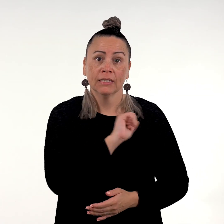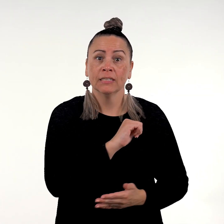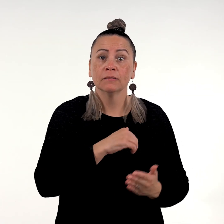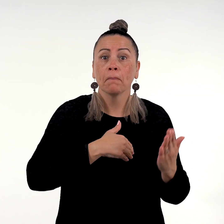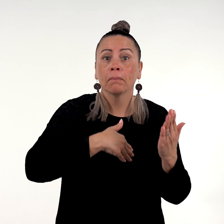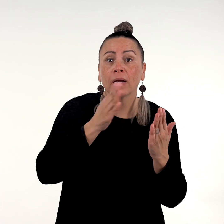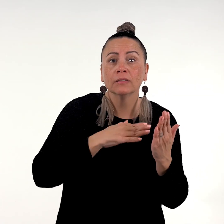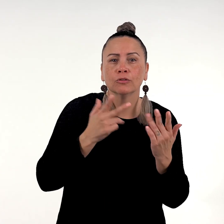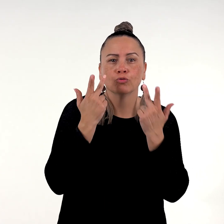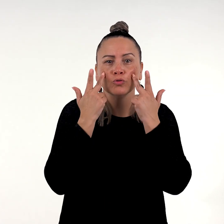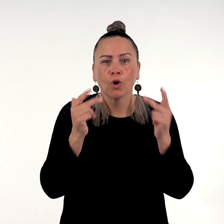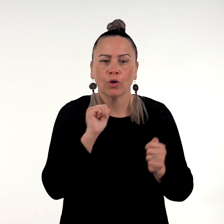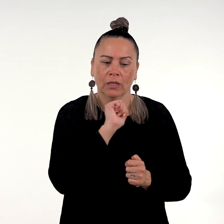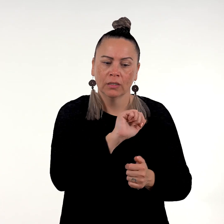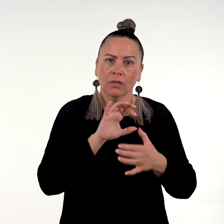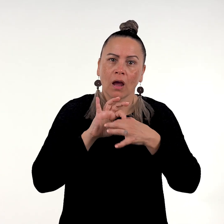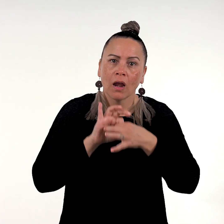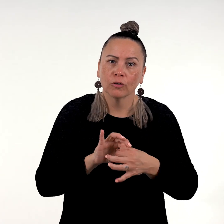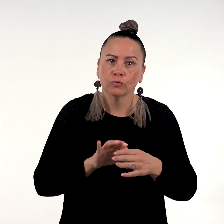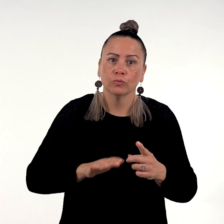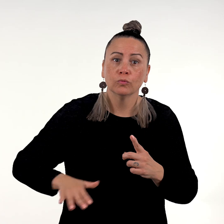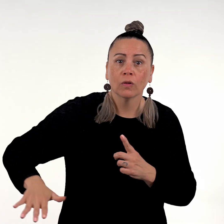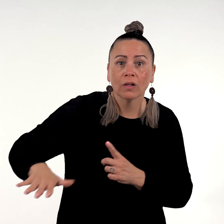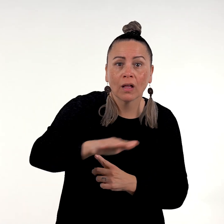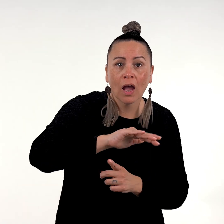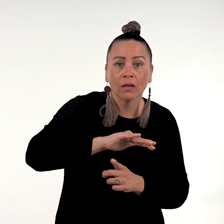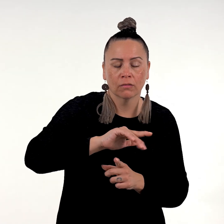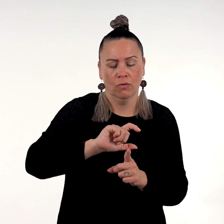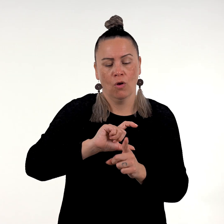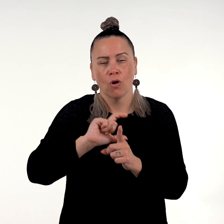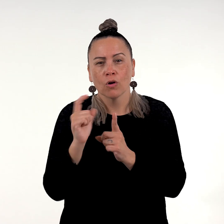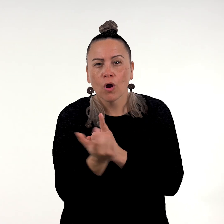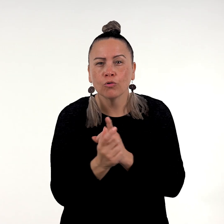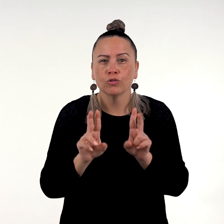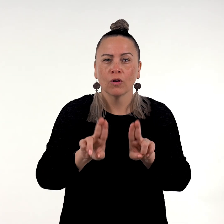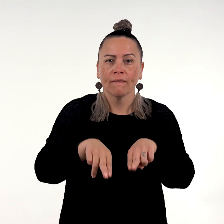Black says: ‘My paintings are about my Country, my landscape, my culture,